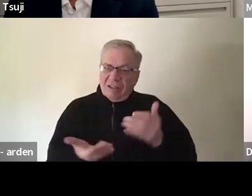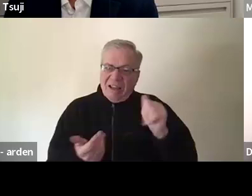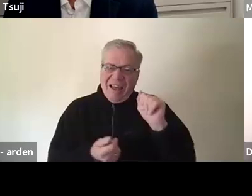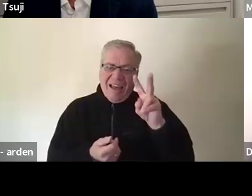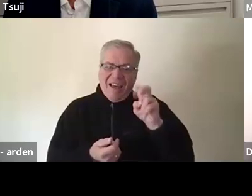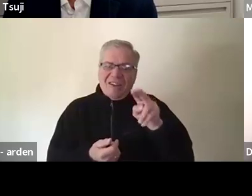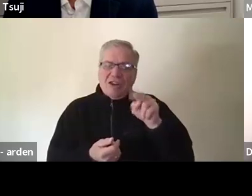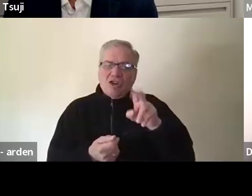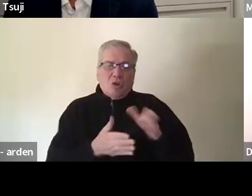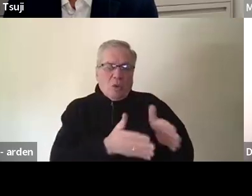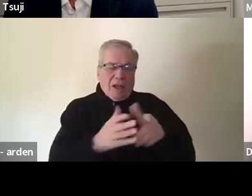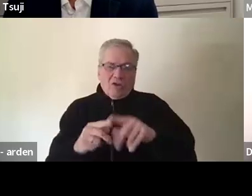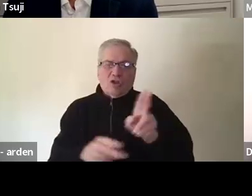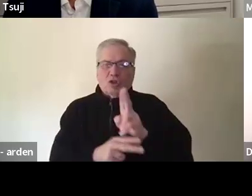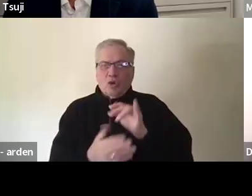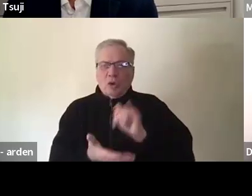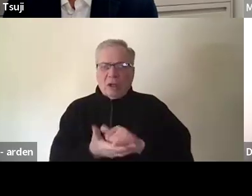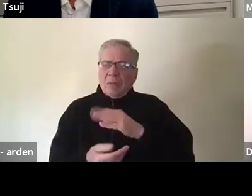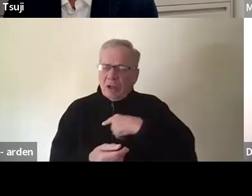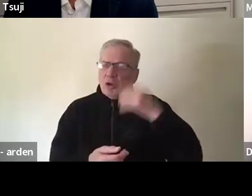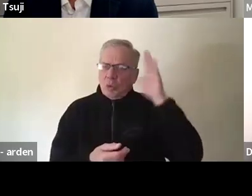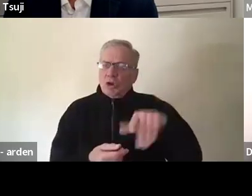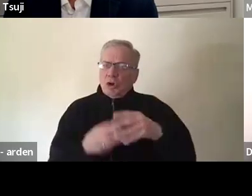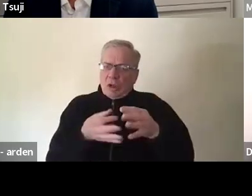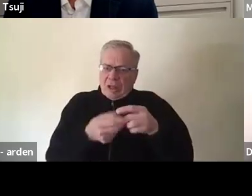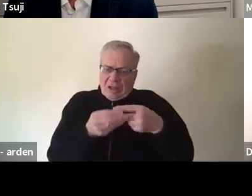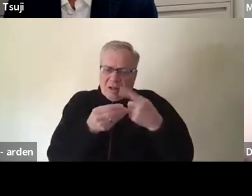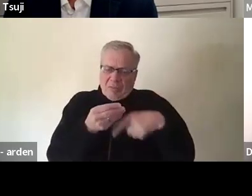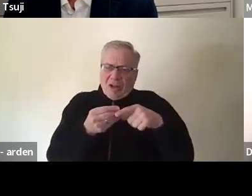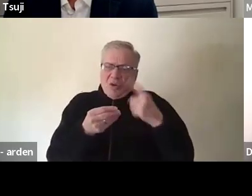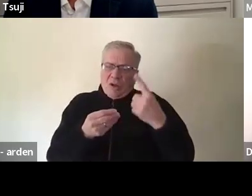recruitment. And we do know that recruitment is just one piece of the puzzle when you are